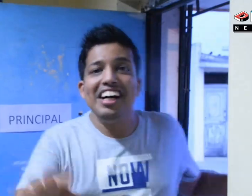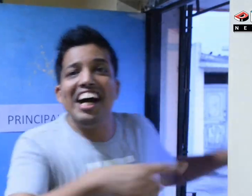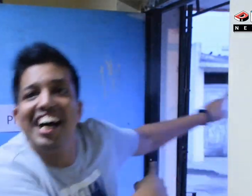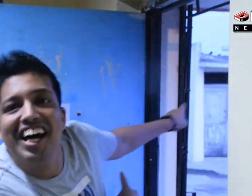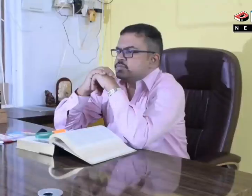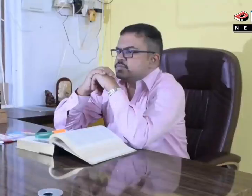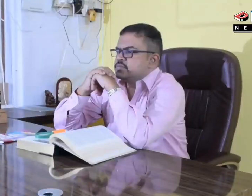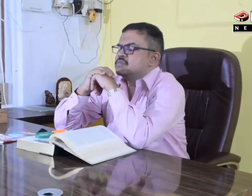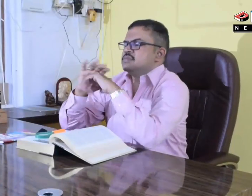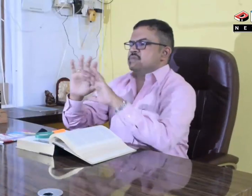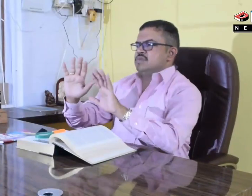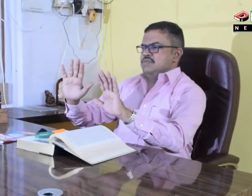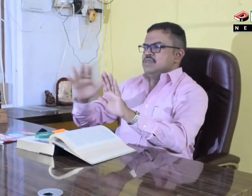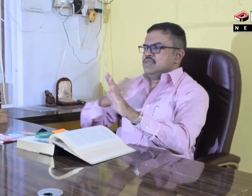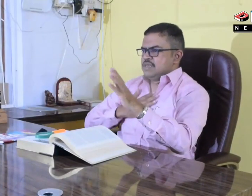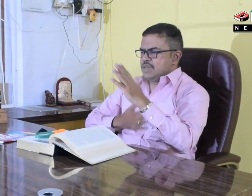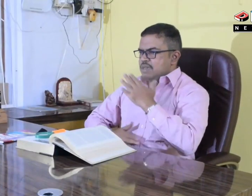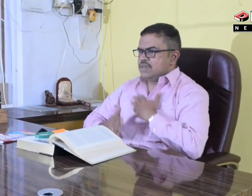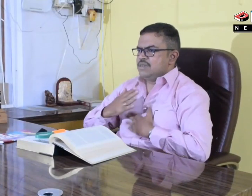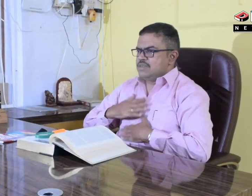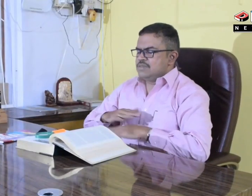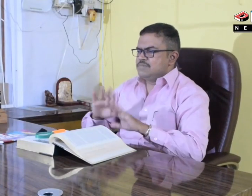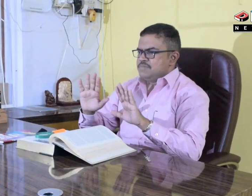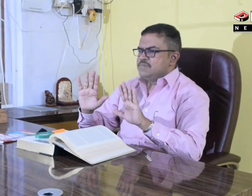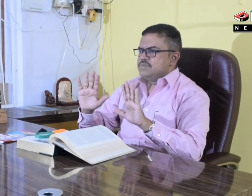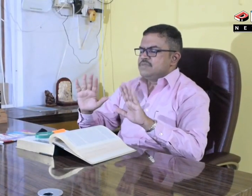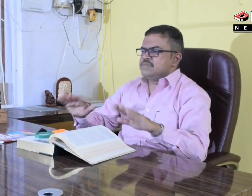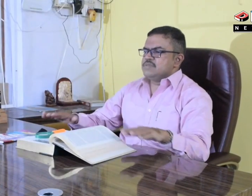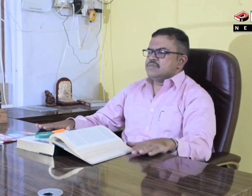SIR........ Hold on, Just calm down